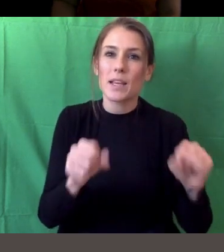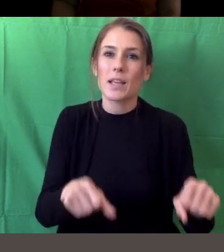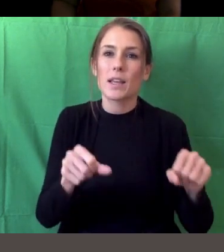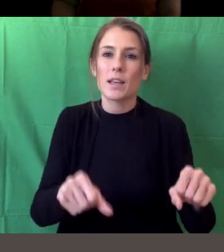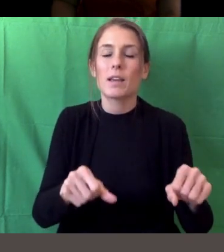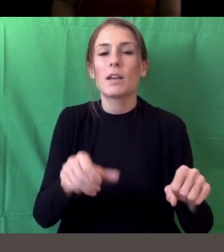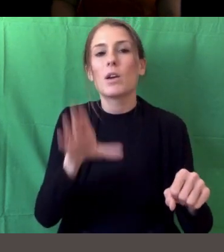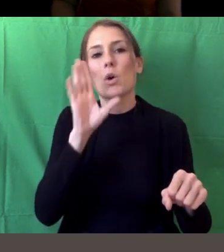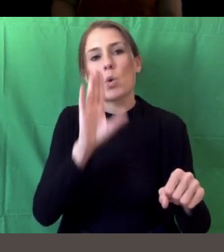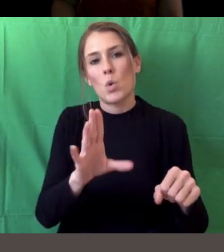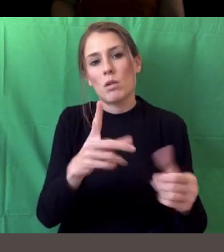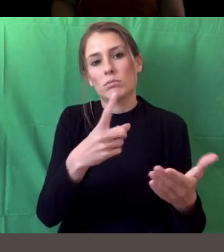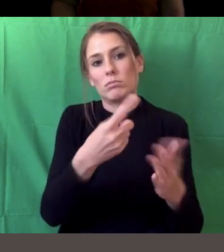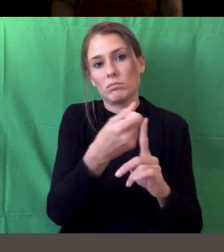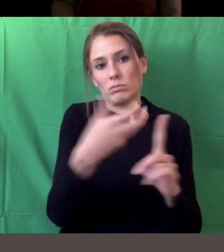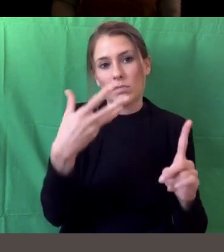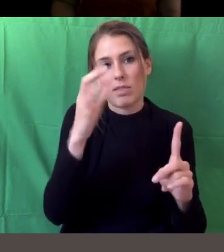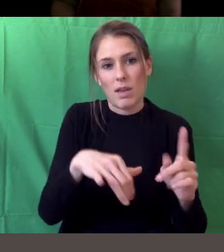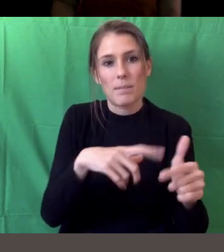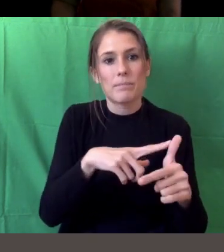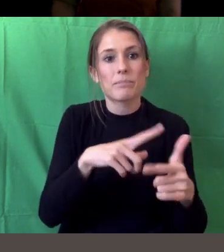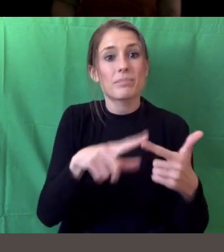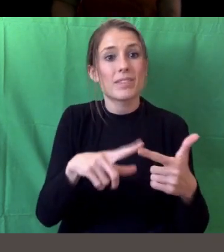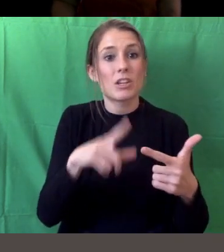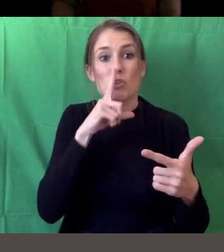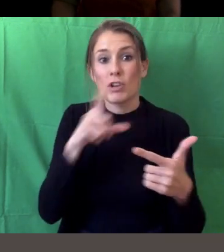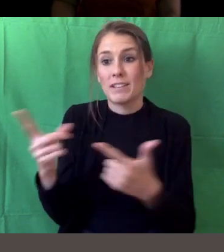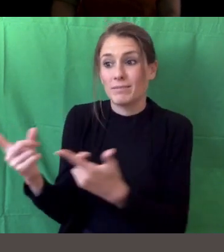I'm going to talk a little bit about that in a minute.